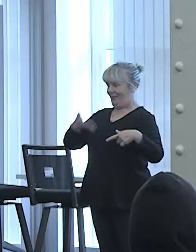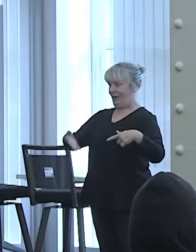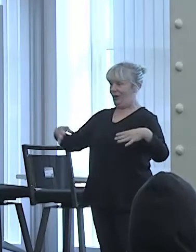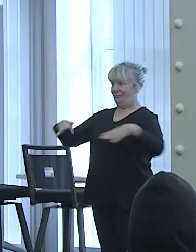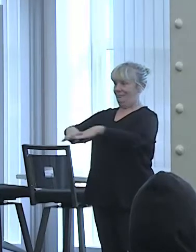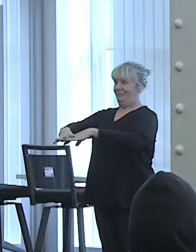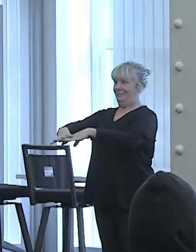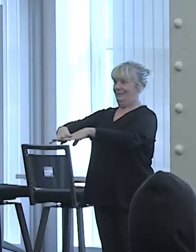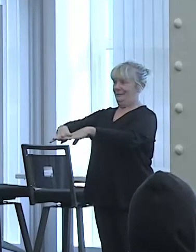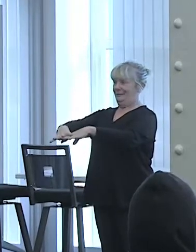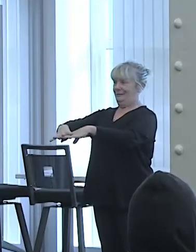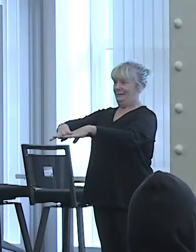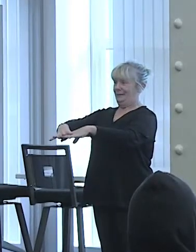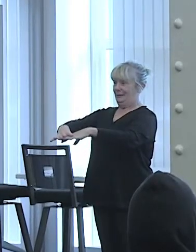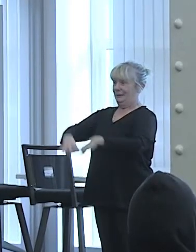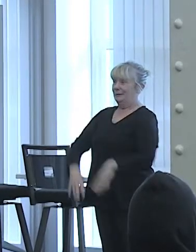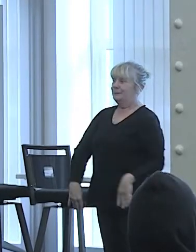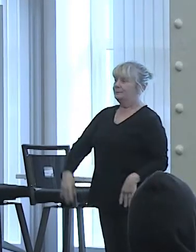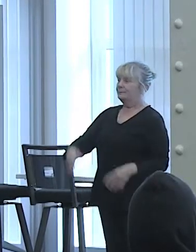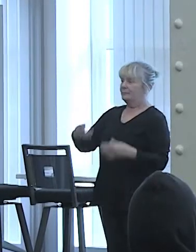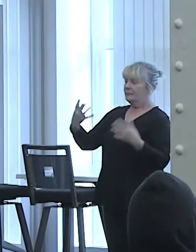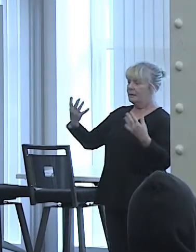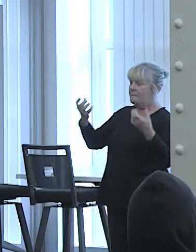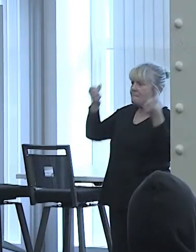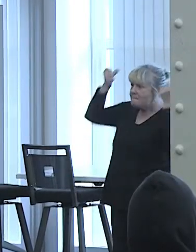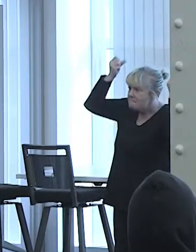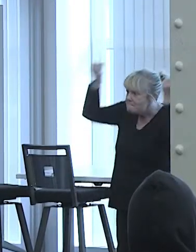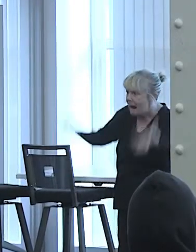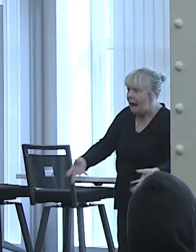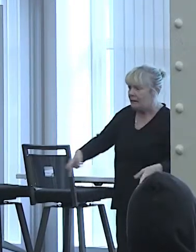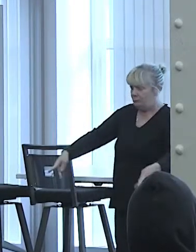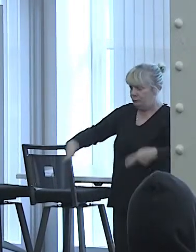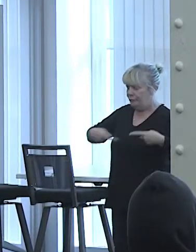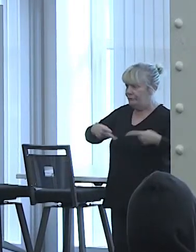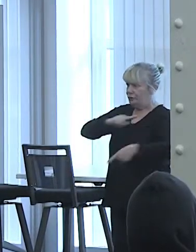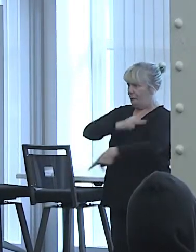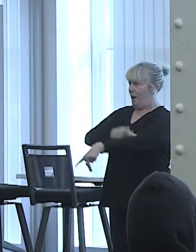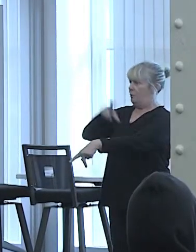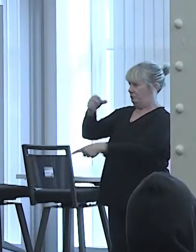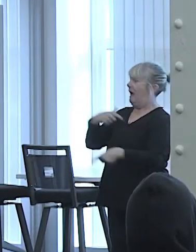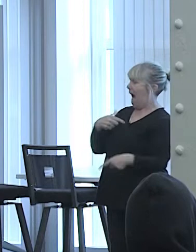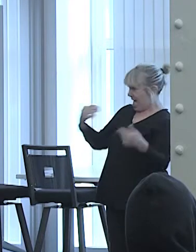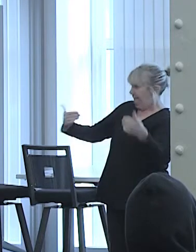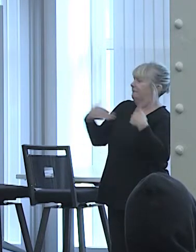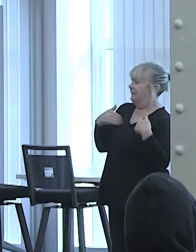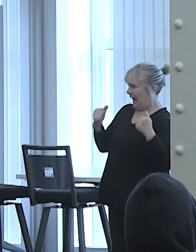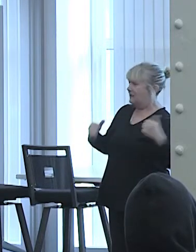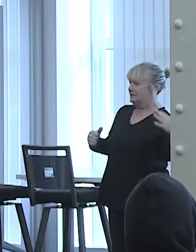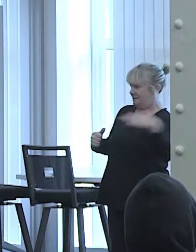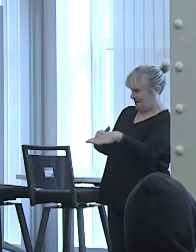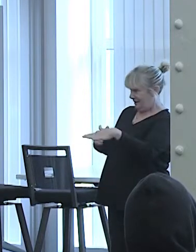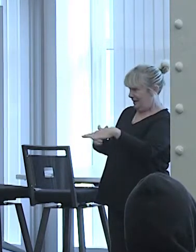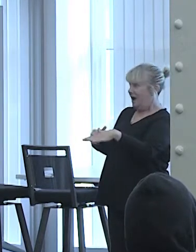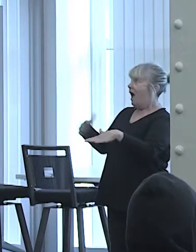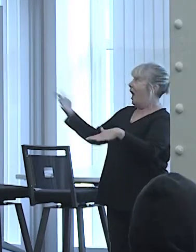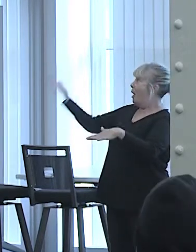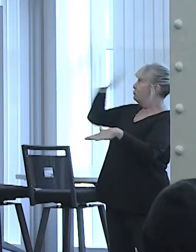I experience bounds of privilege and power in the United States and I experience bounds of oppression in the United States.